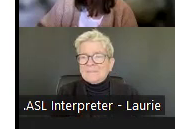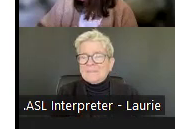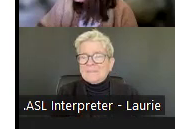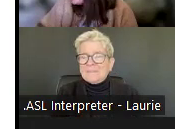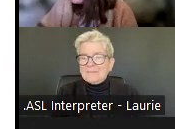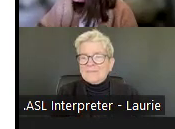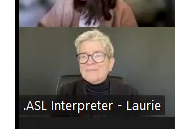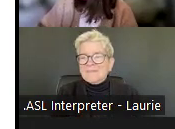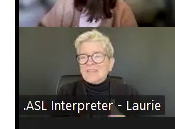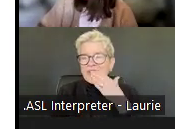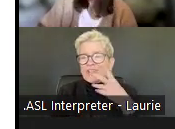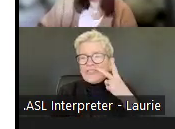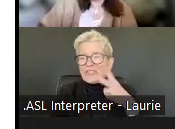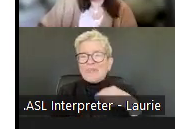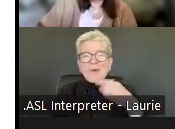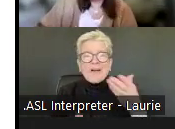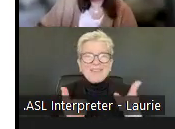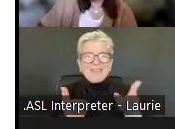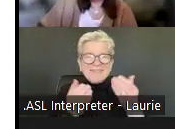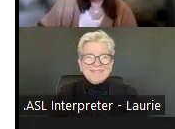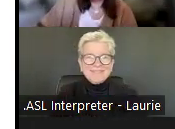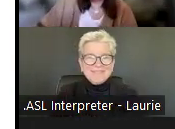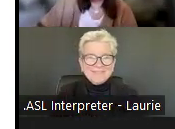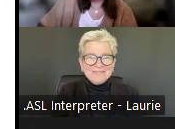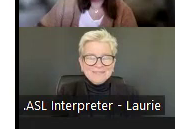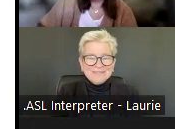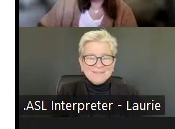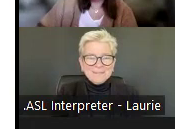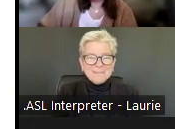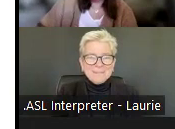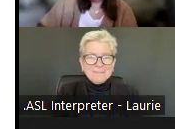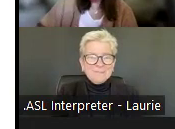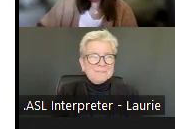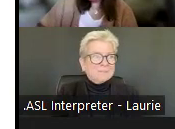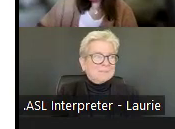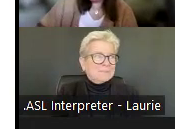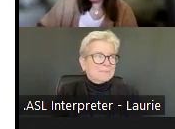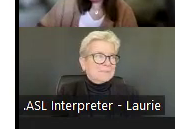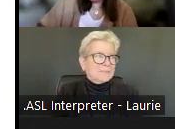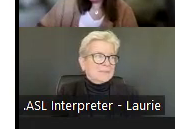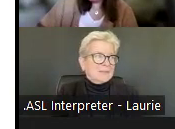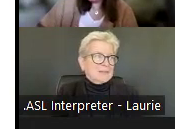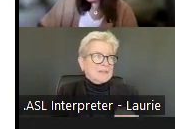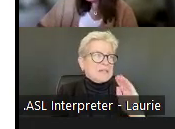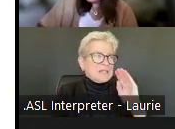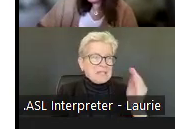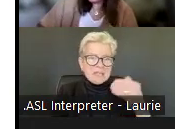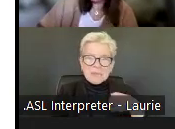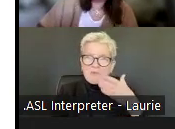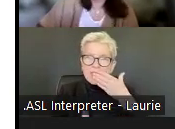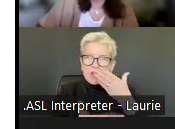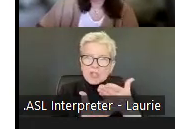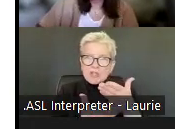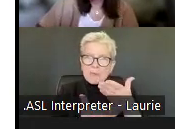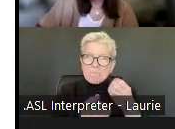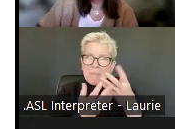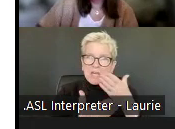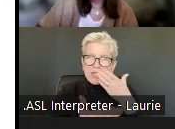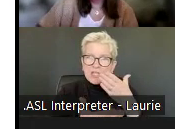y'all - and it looks like we have quite a few school counselors,